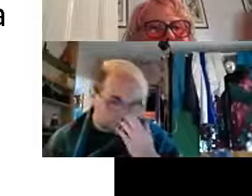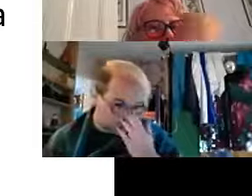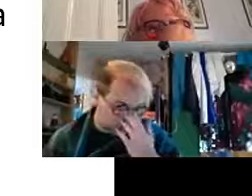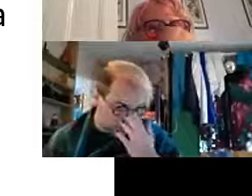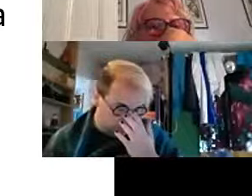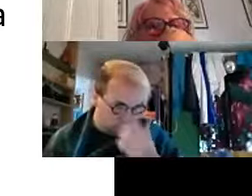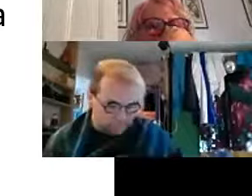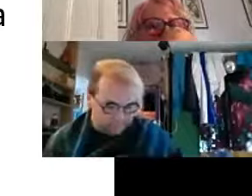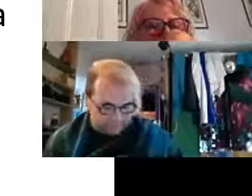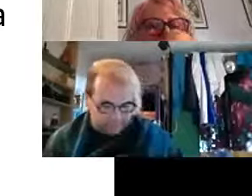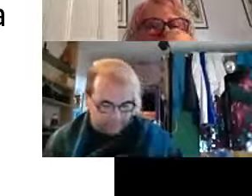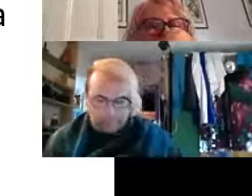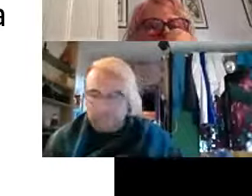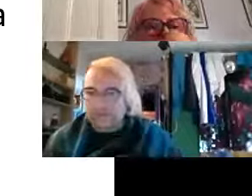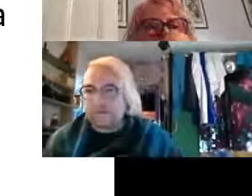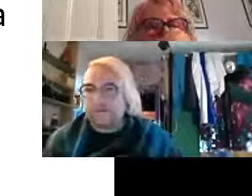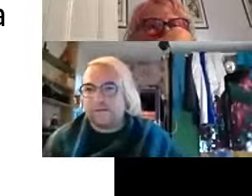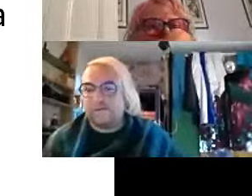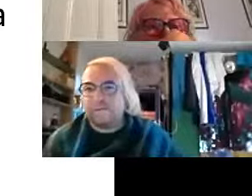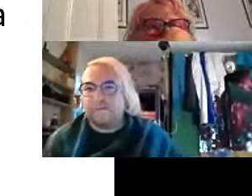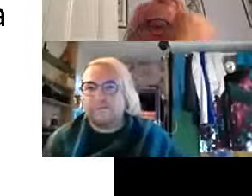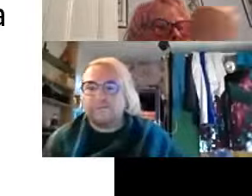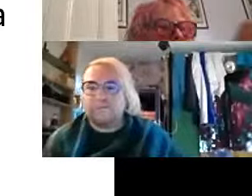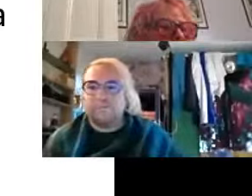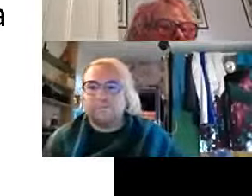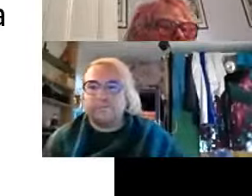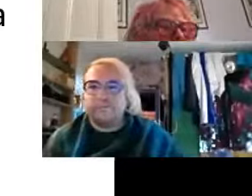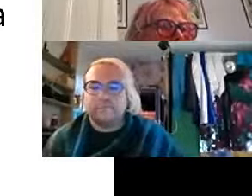the people coming on the day to see the interventions